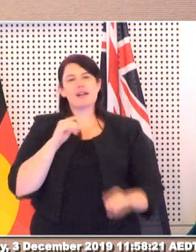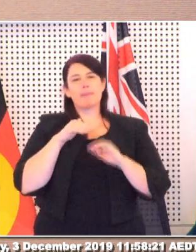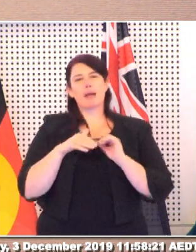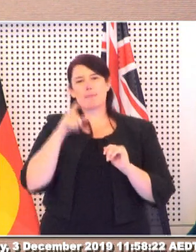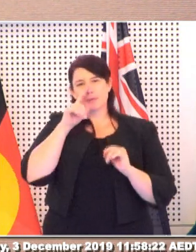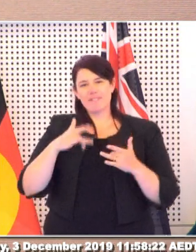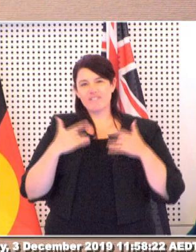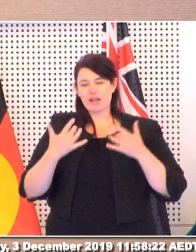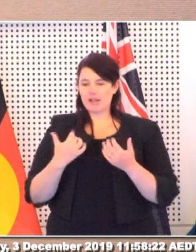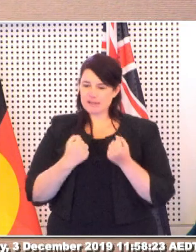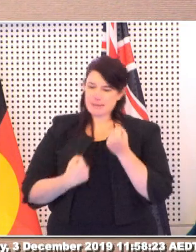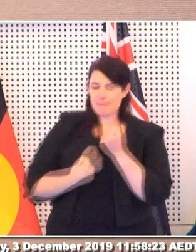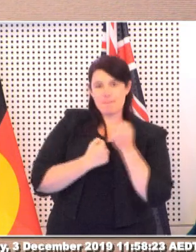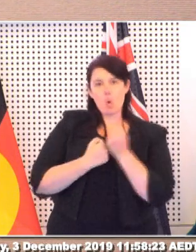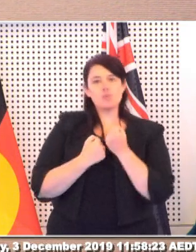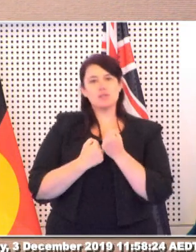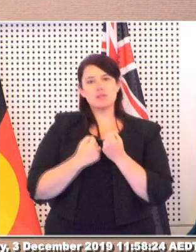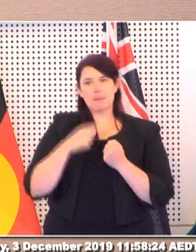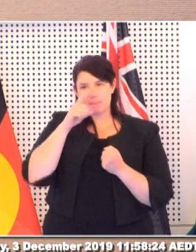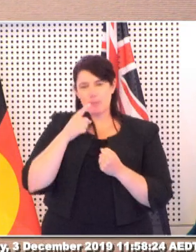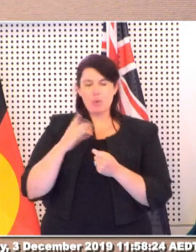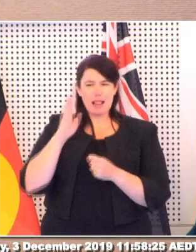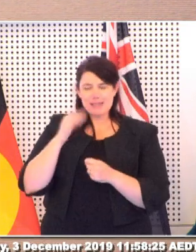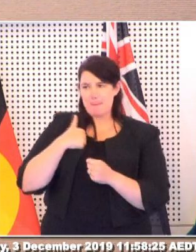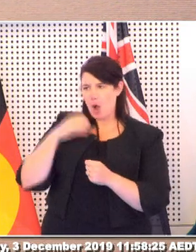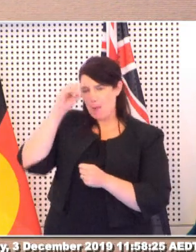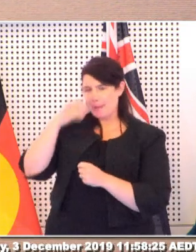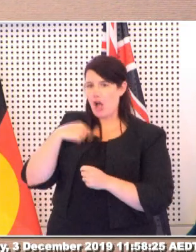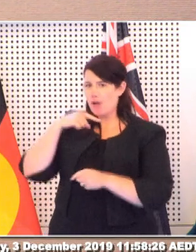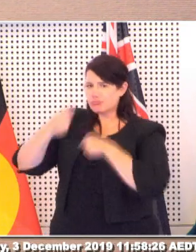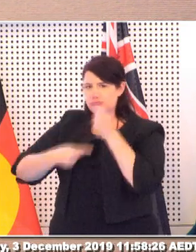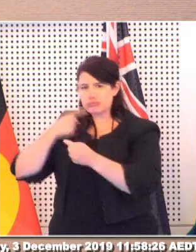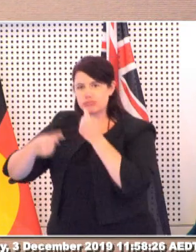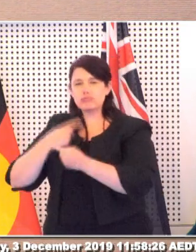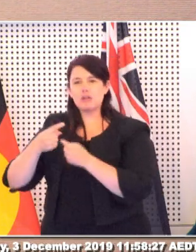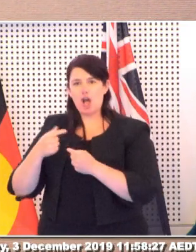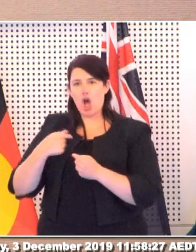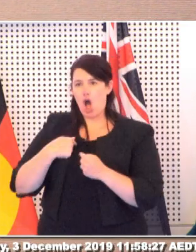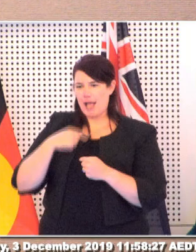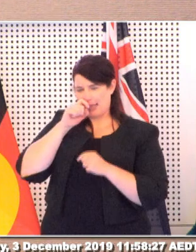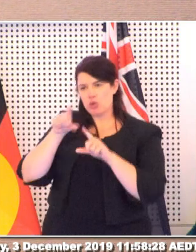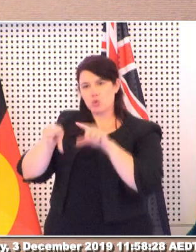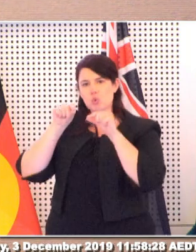supported, that they were listened to, that they were able to influence, that they had influence over what happened in their lives.